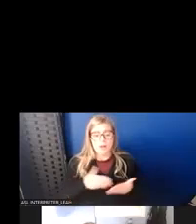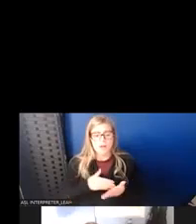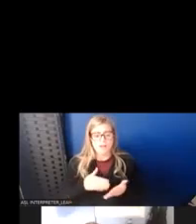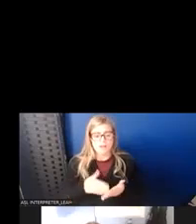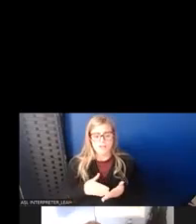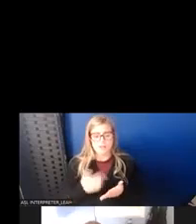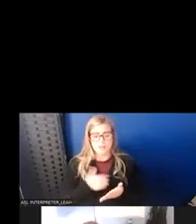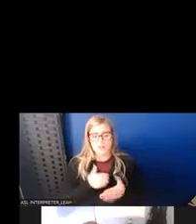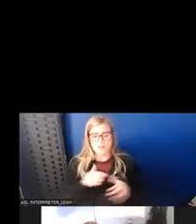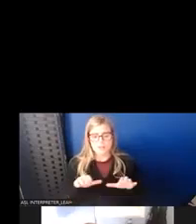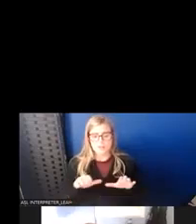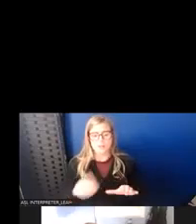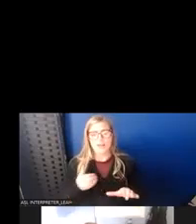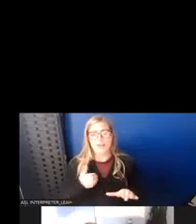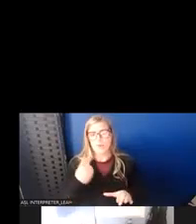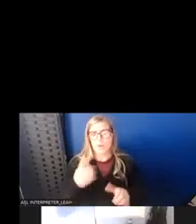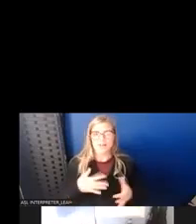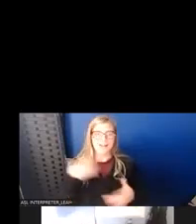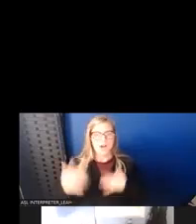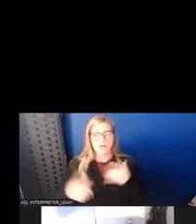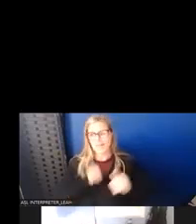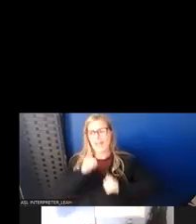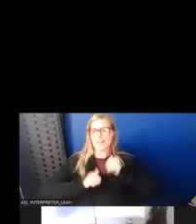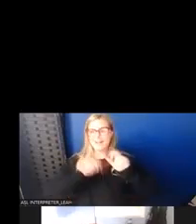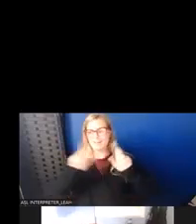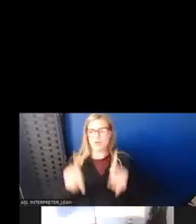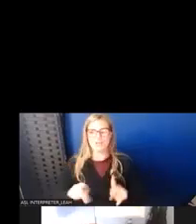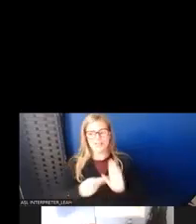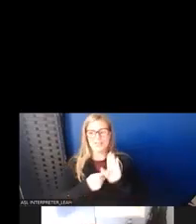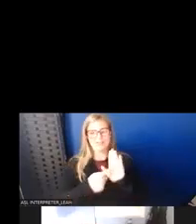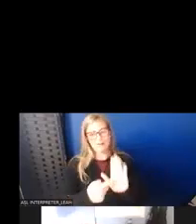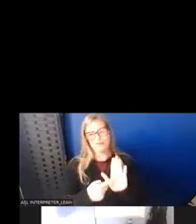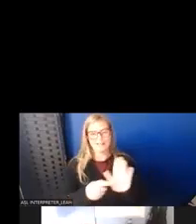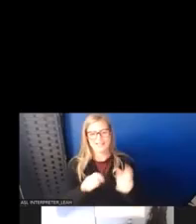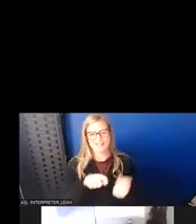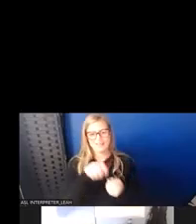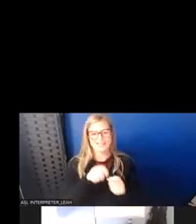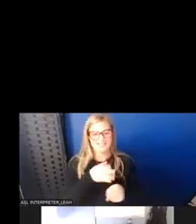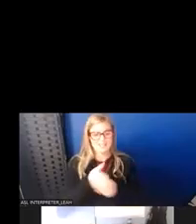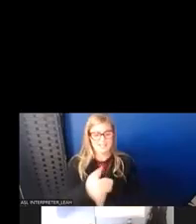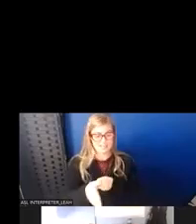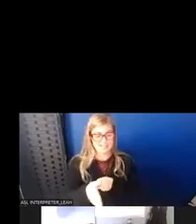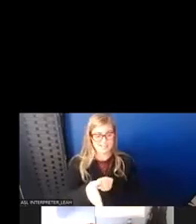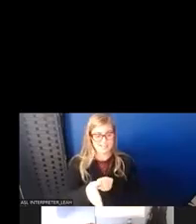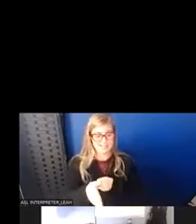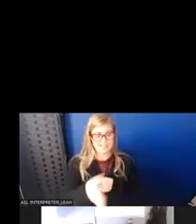charismatic person that represents a particular discipline, just not overly collaborative, is that we